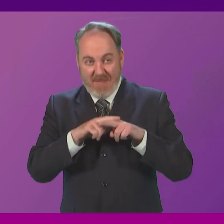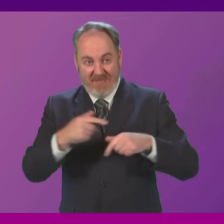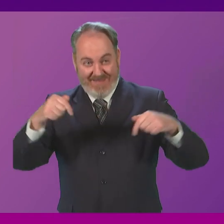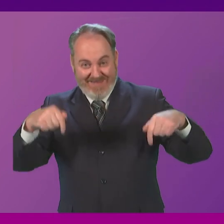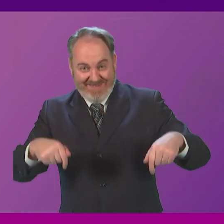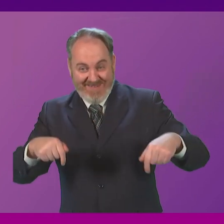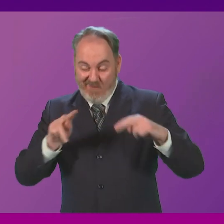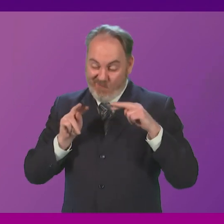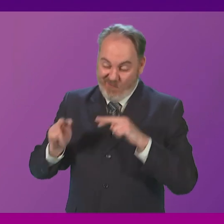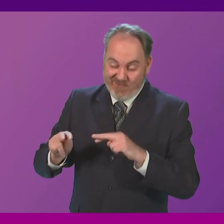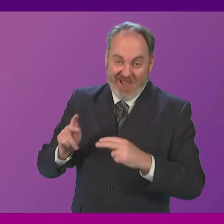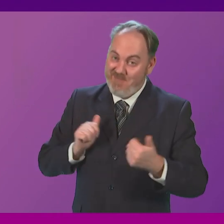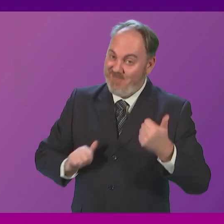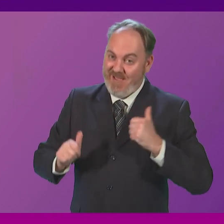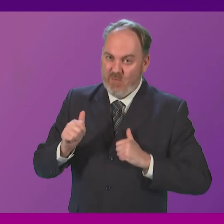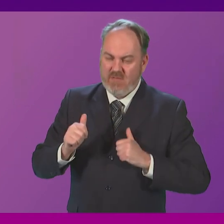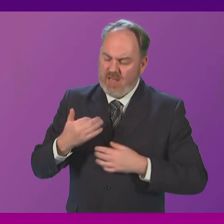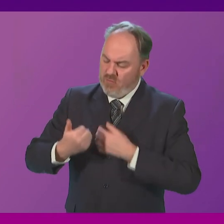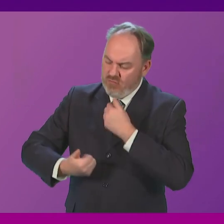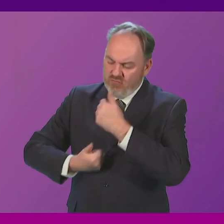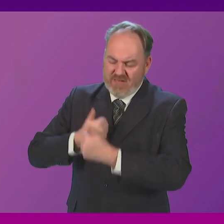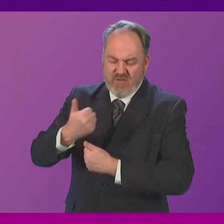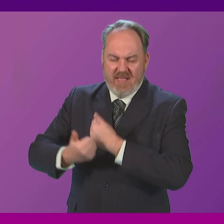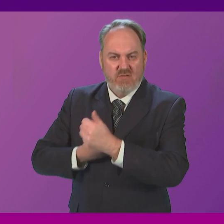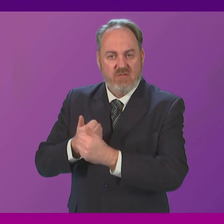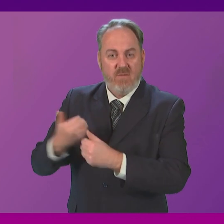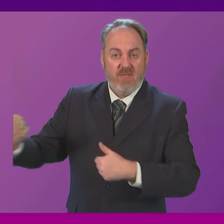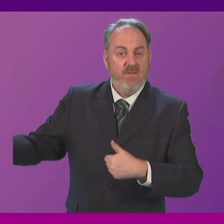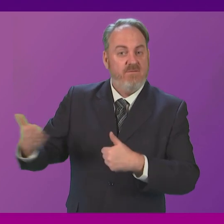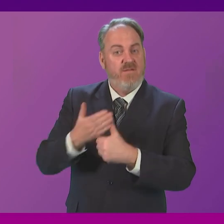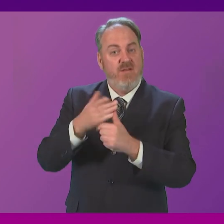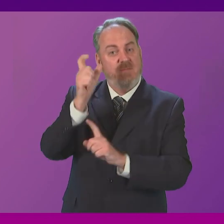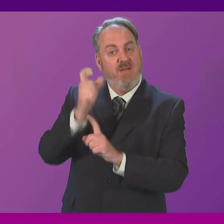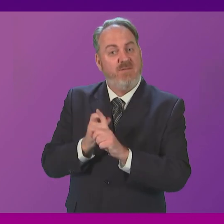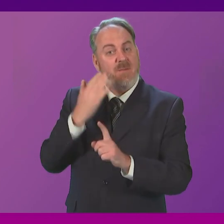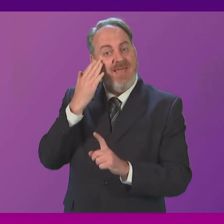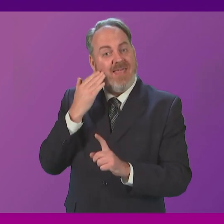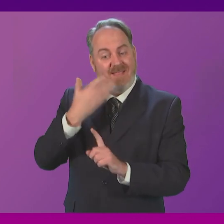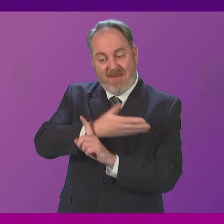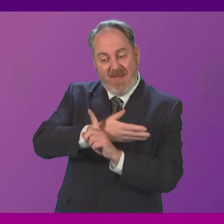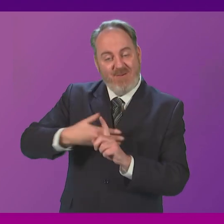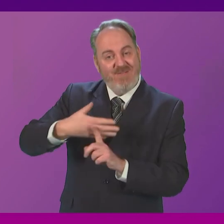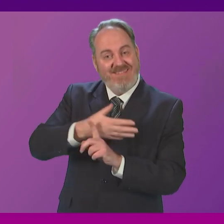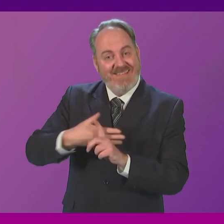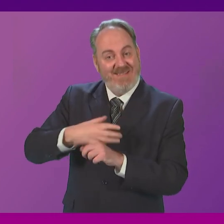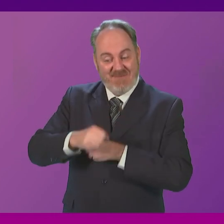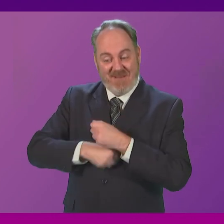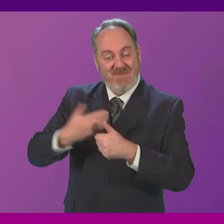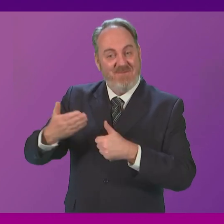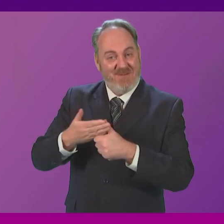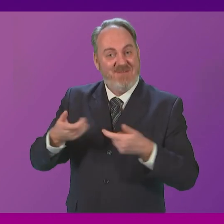I also congratulate him as the first person from an ethnic minority to become First Minister.